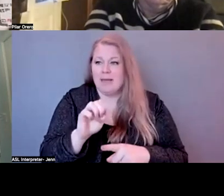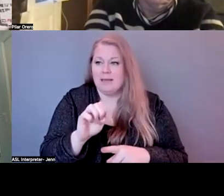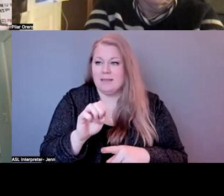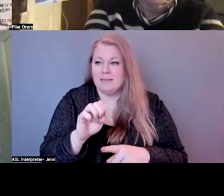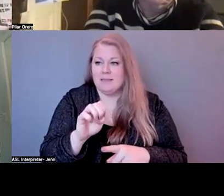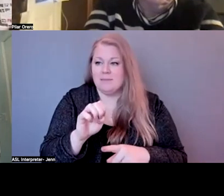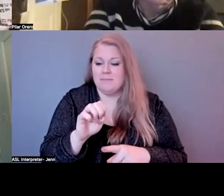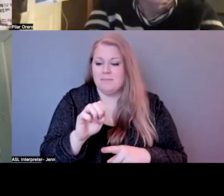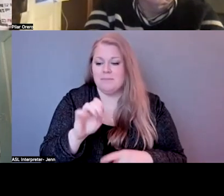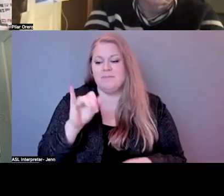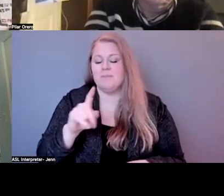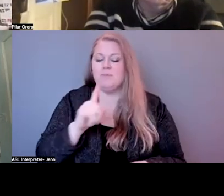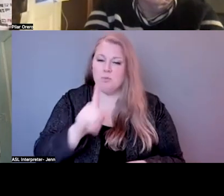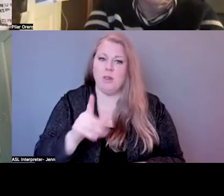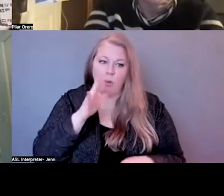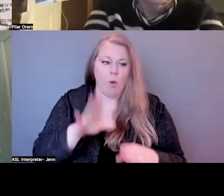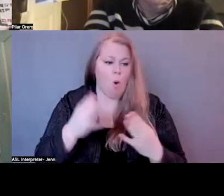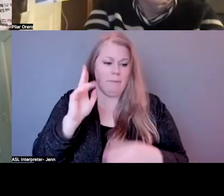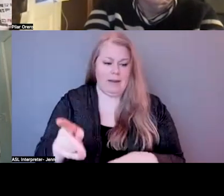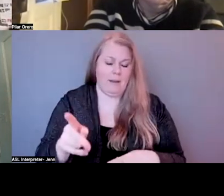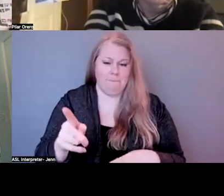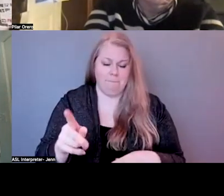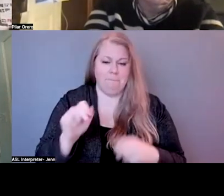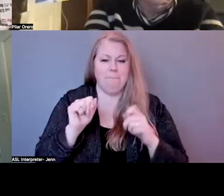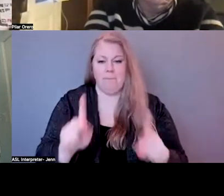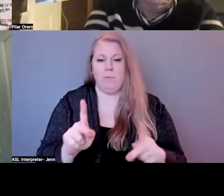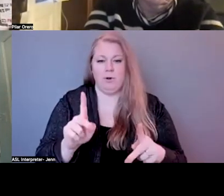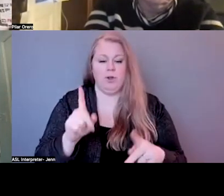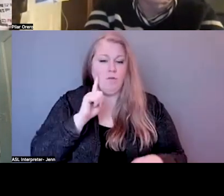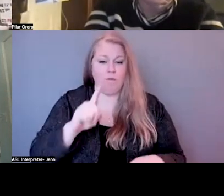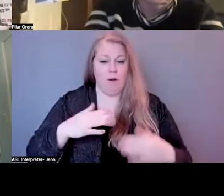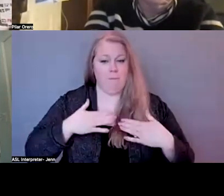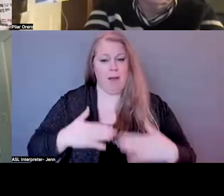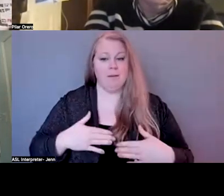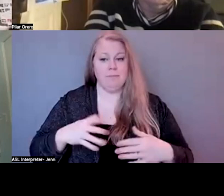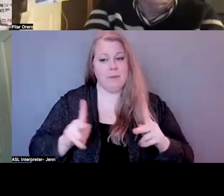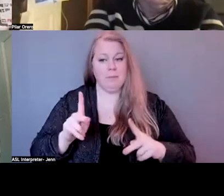It's really going to open up a lot of opportunities for able-bodied people as well. I would really